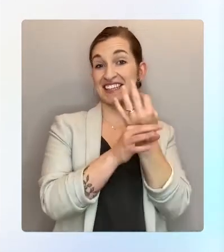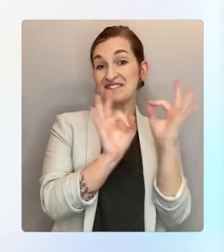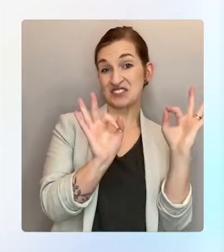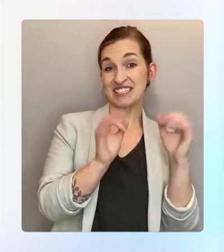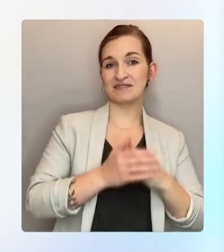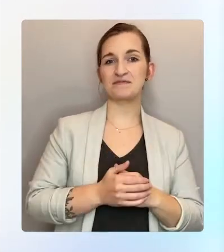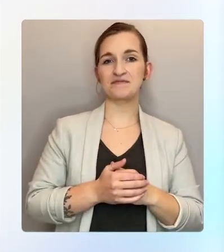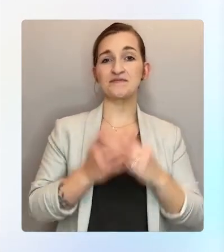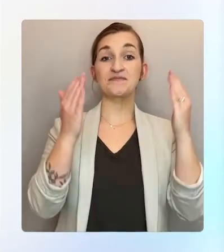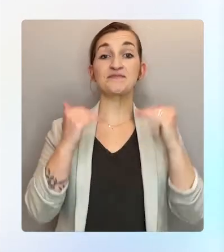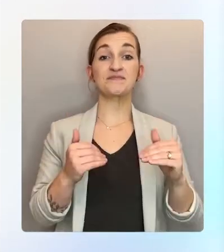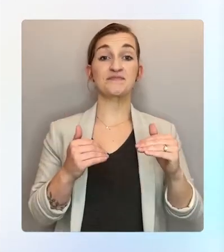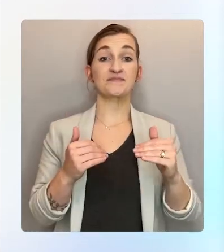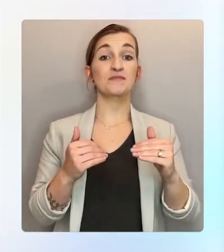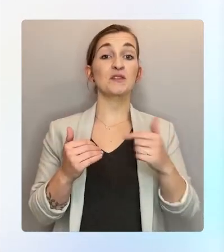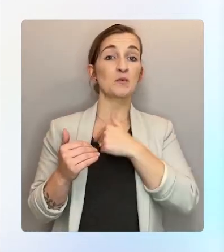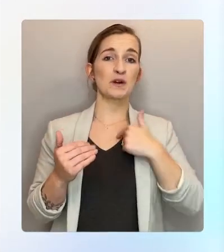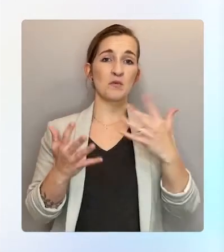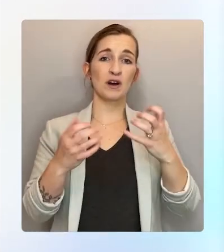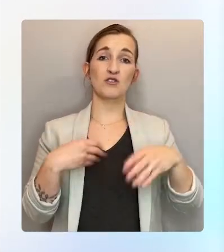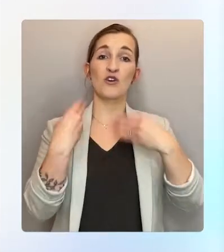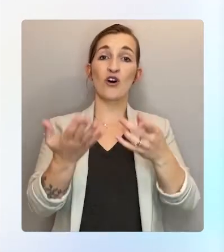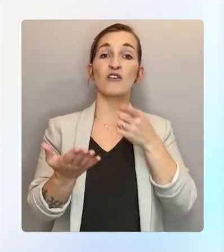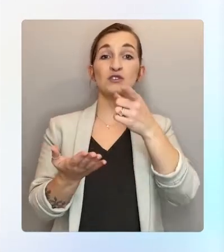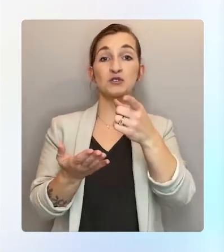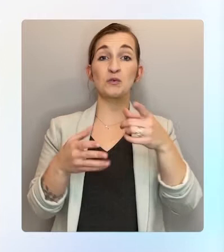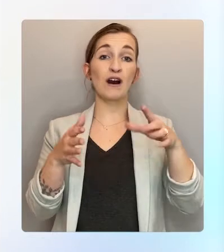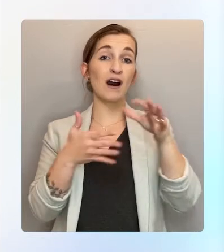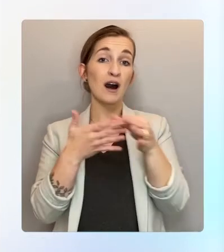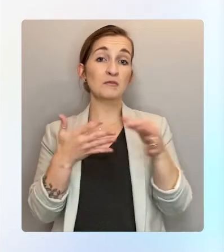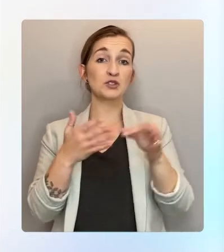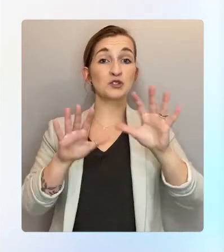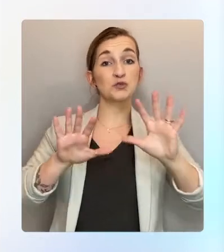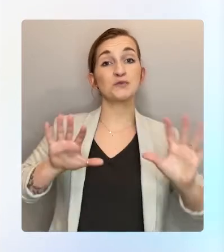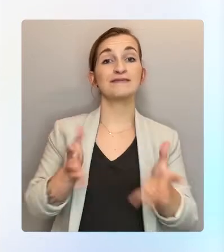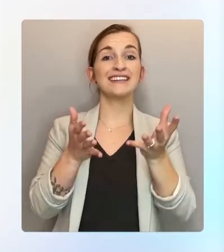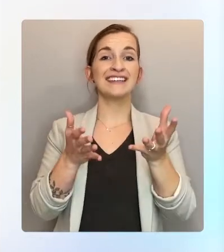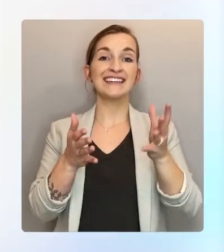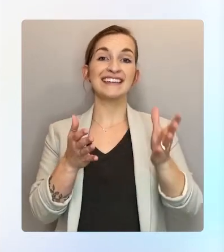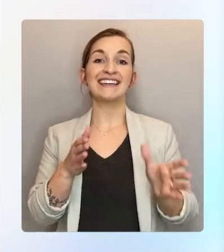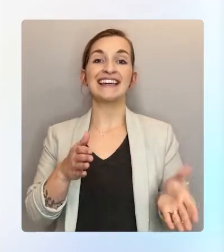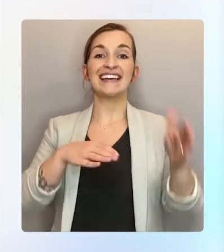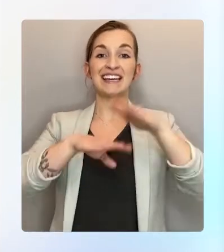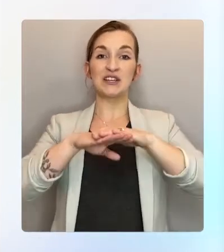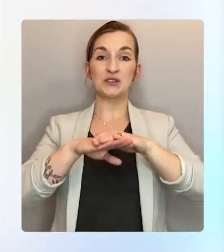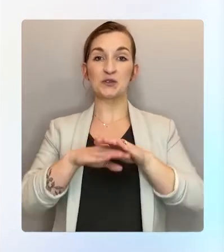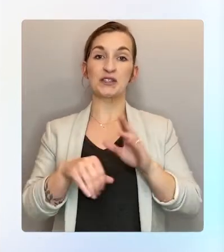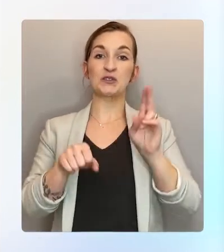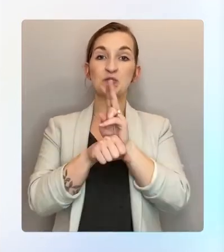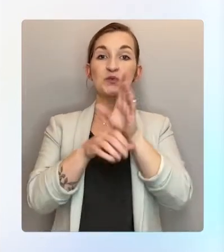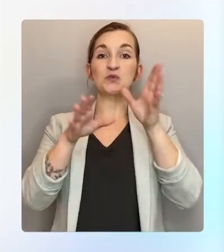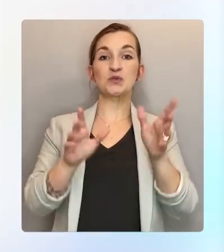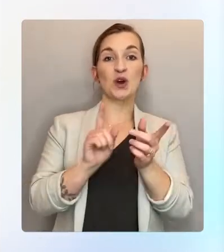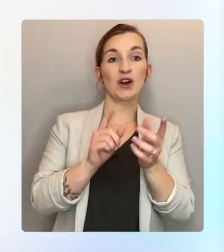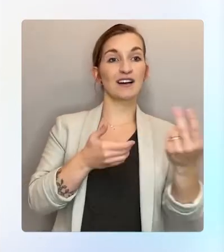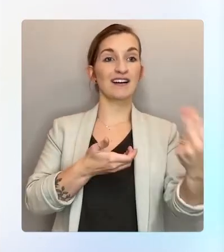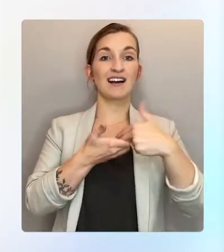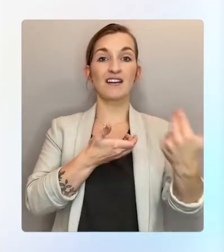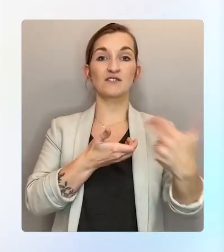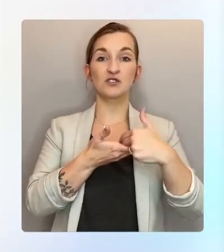help increase user conversion by allowing users to sign up on more services, in the Meta Quest Store,